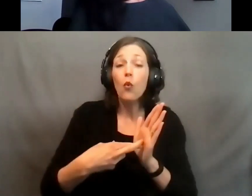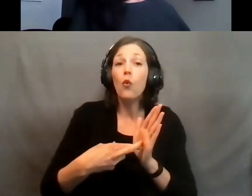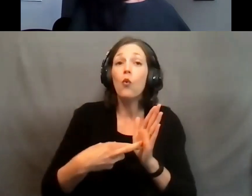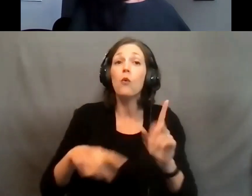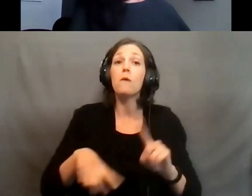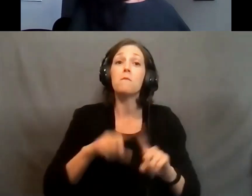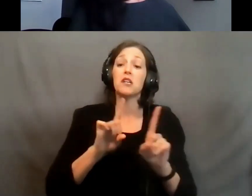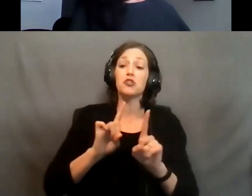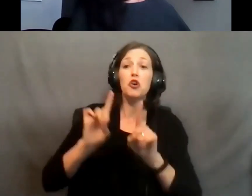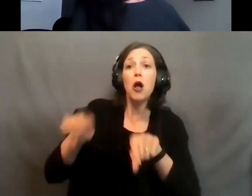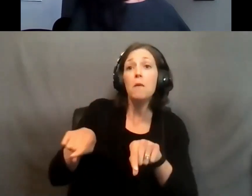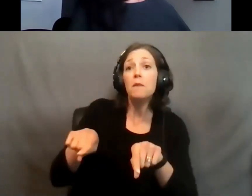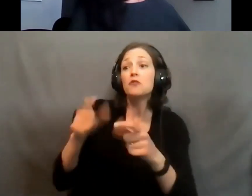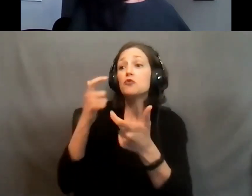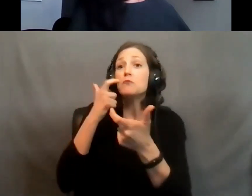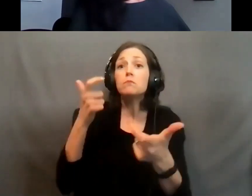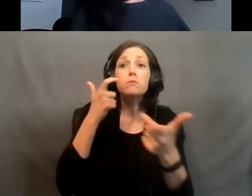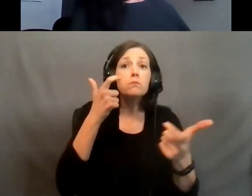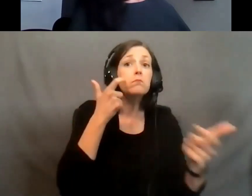attend sessions 13:11:30 and